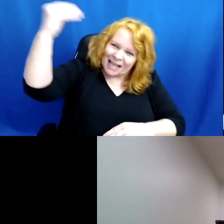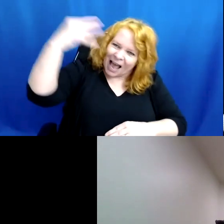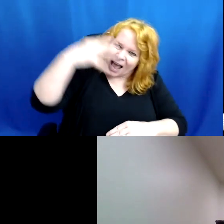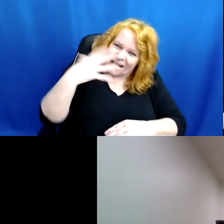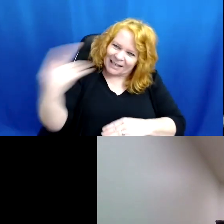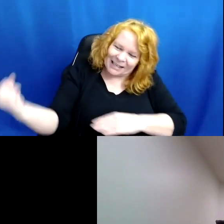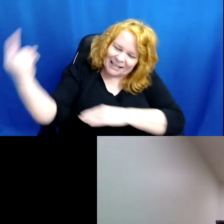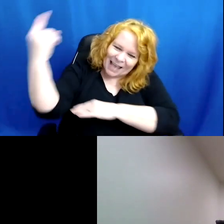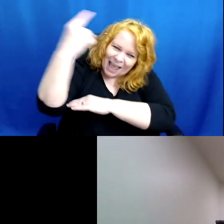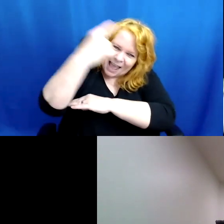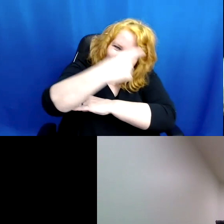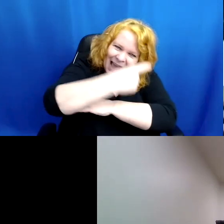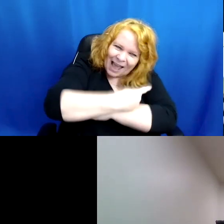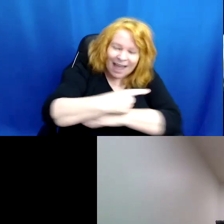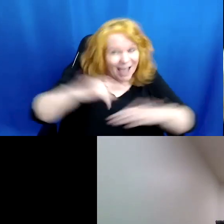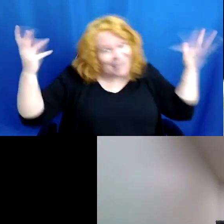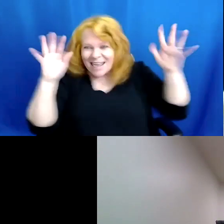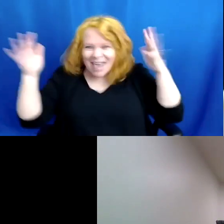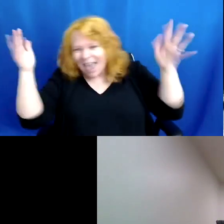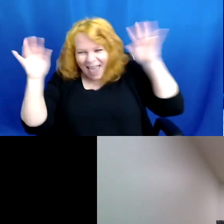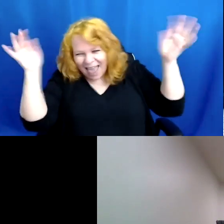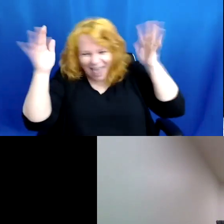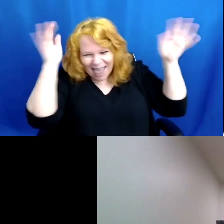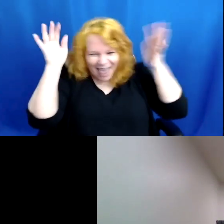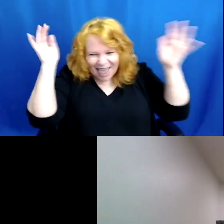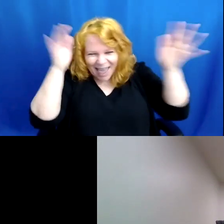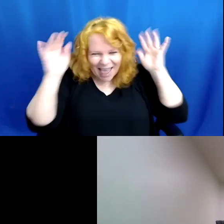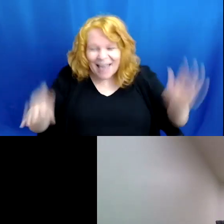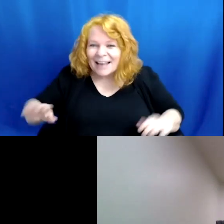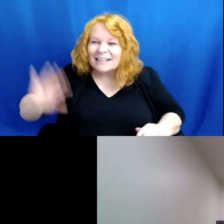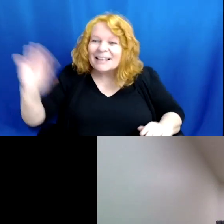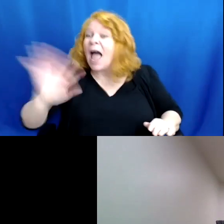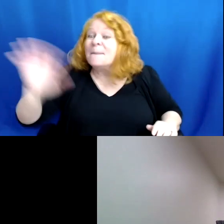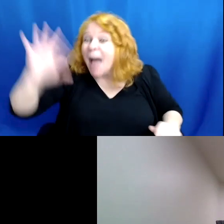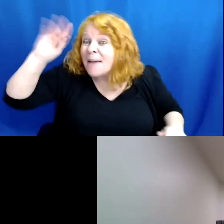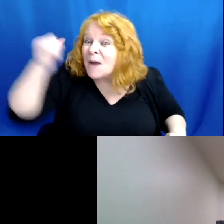Yay! Bye boys and girls, bye moms and dads.